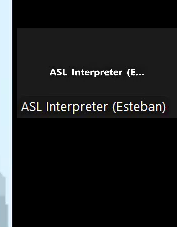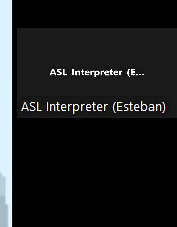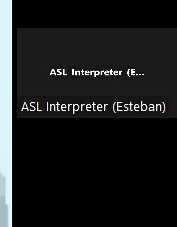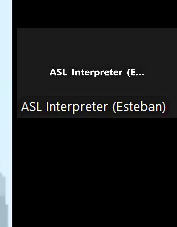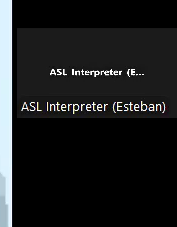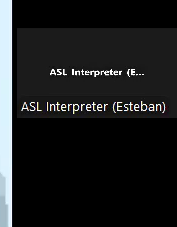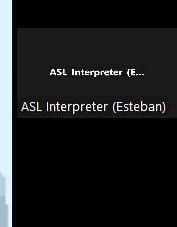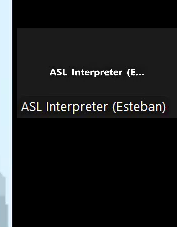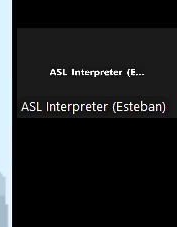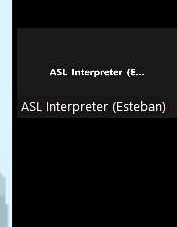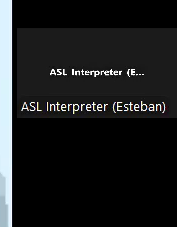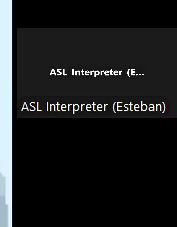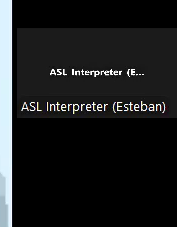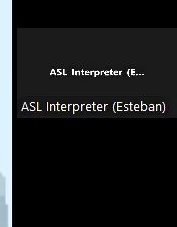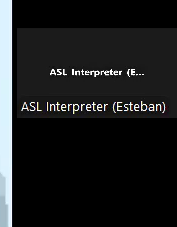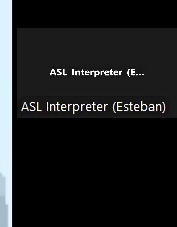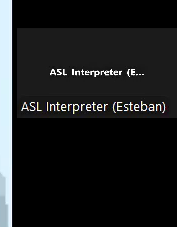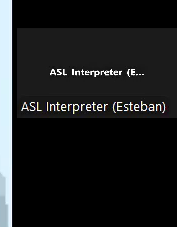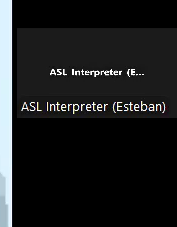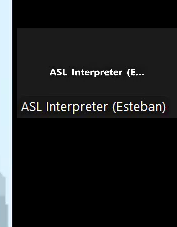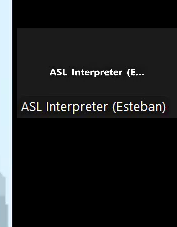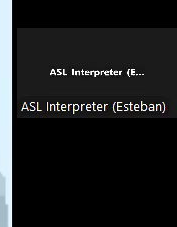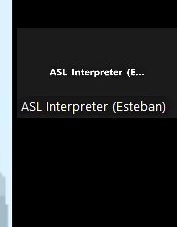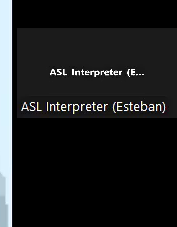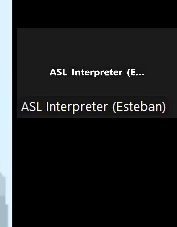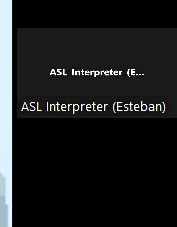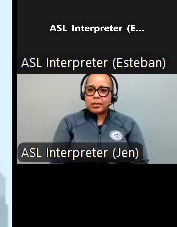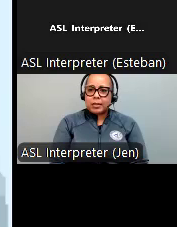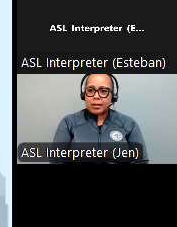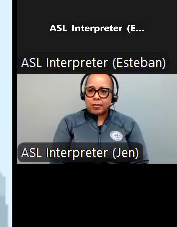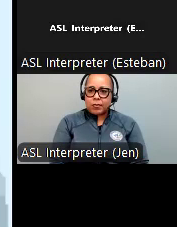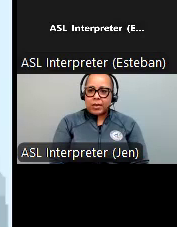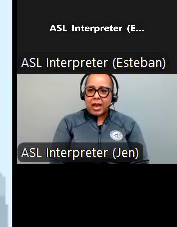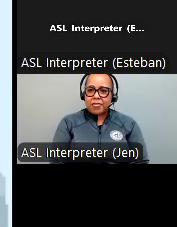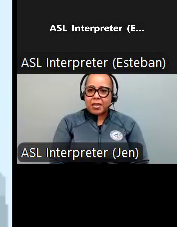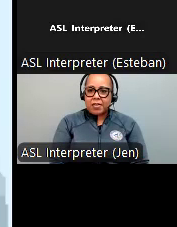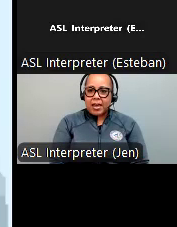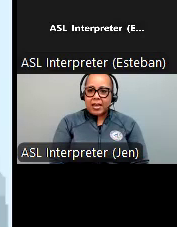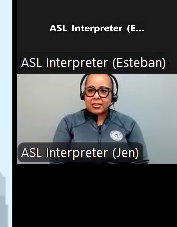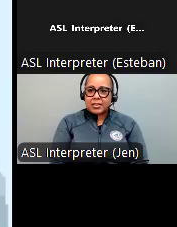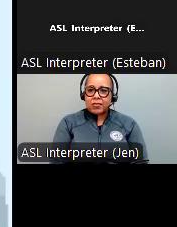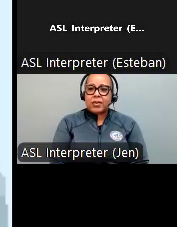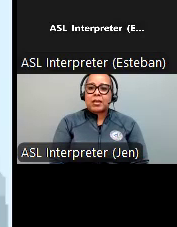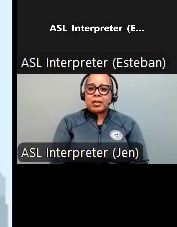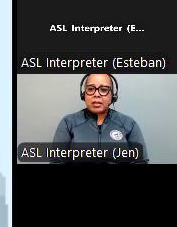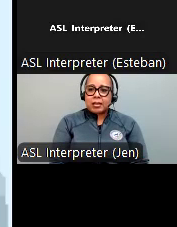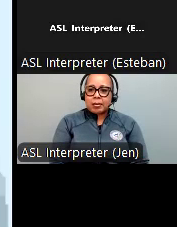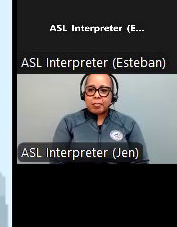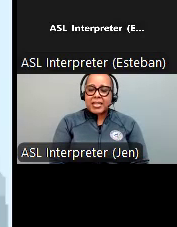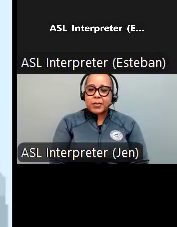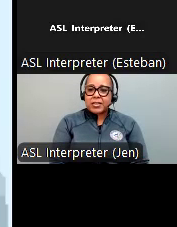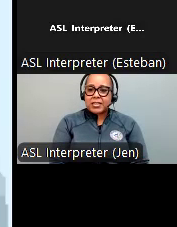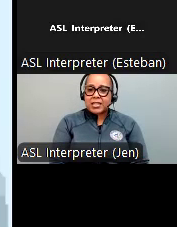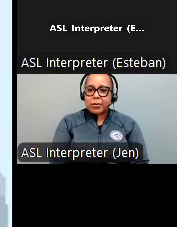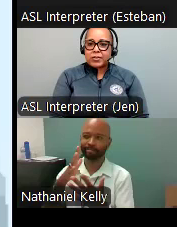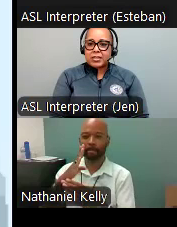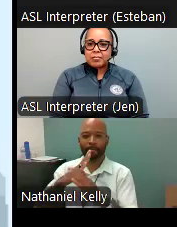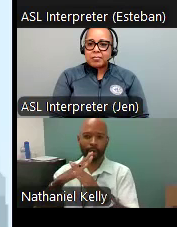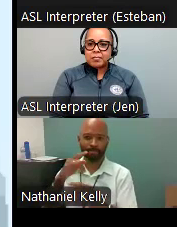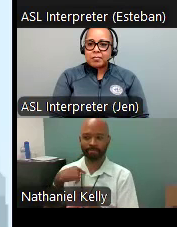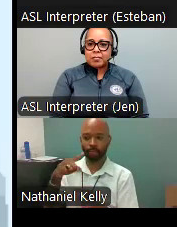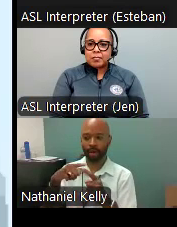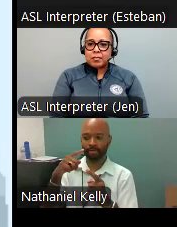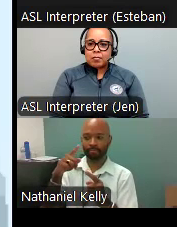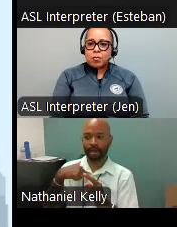some of the points regarding the WhatsApp. I think that my experience as a Deaf person,